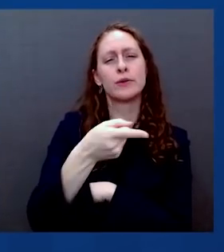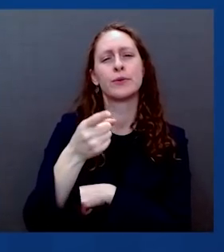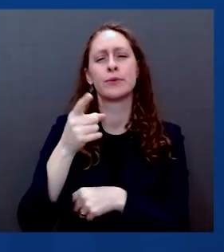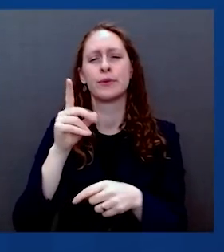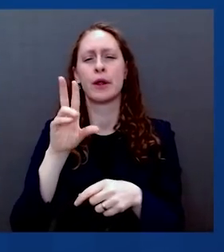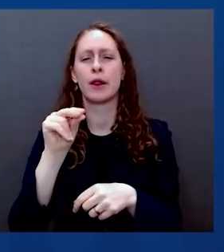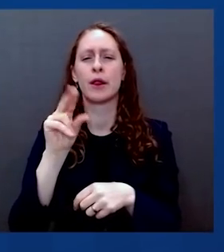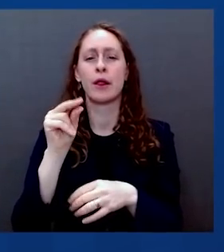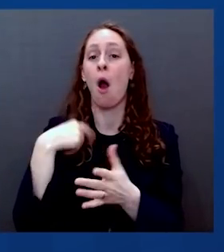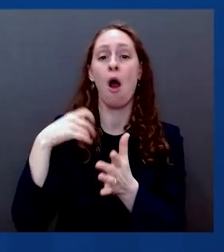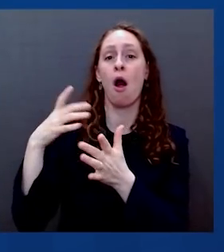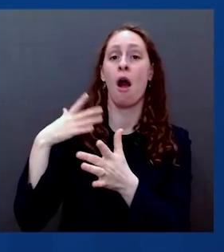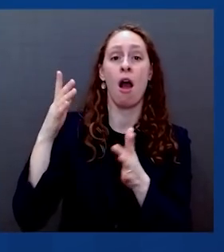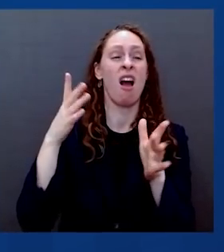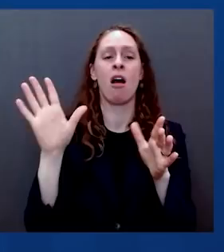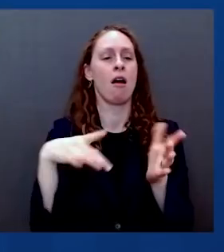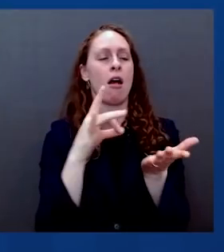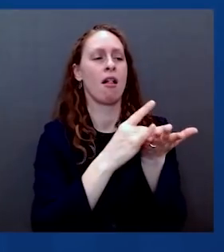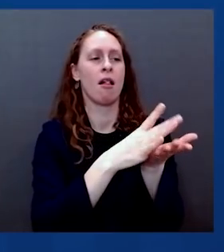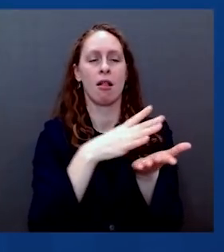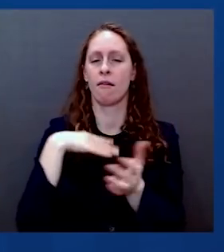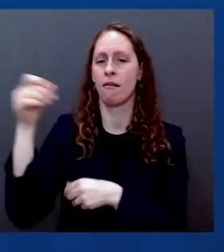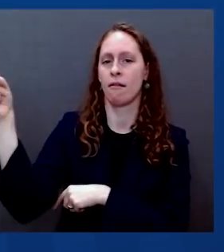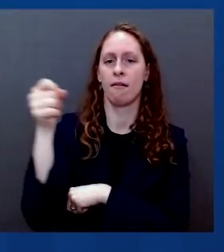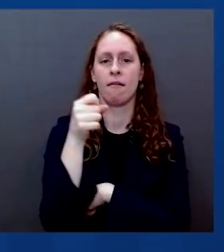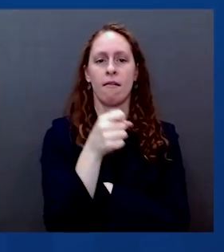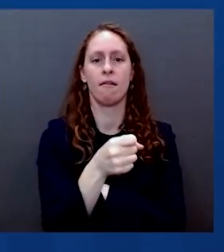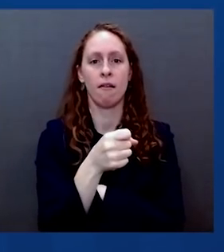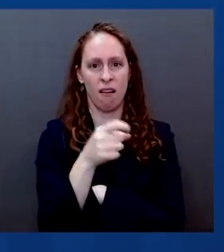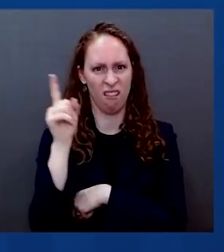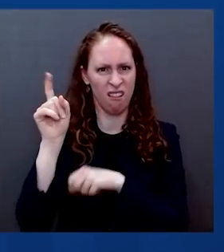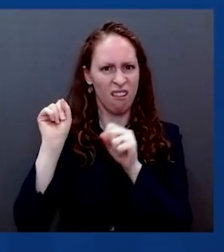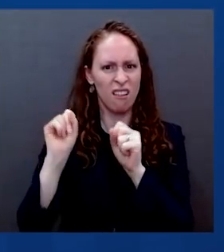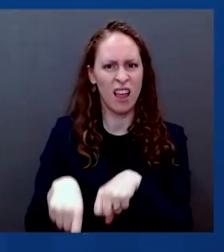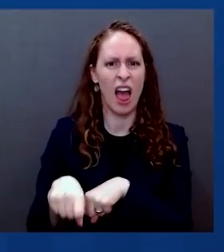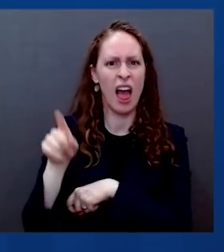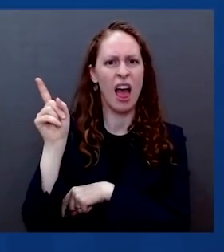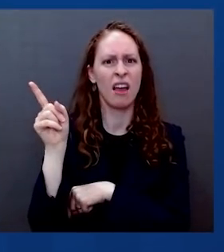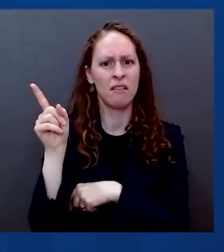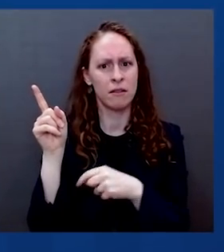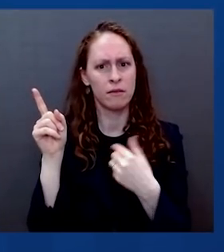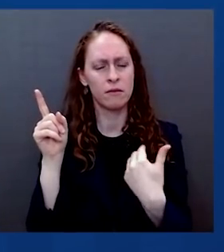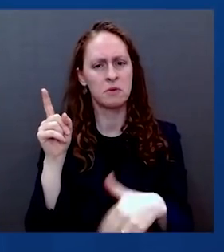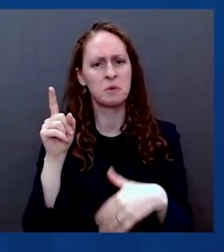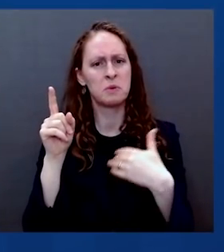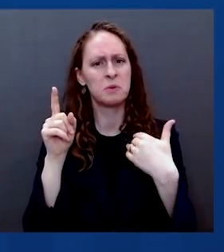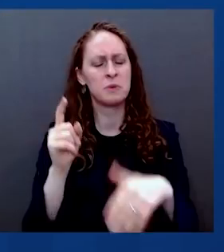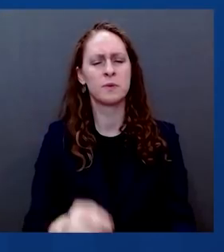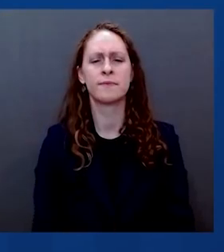to those who would dismiss this assault on voting rights as an unfounded threat